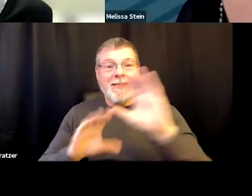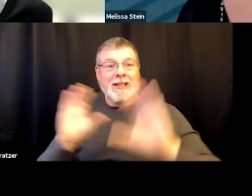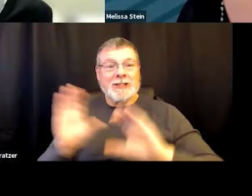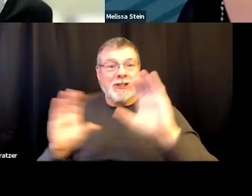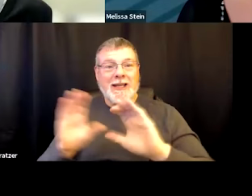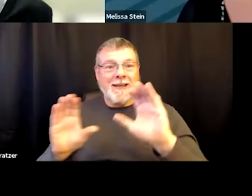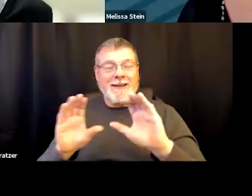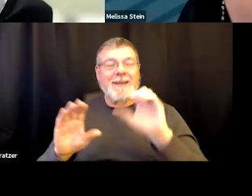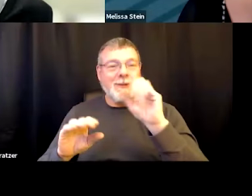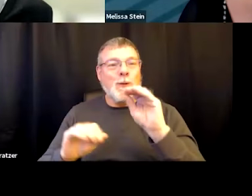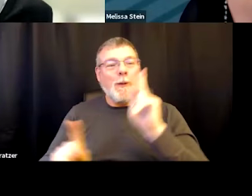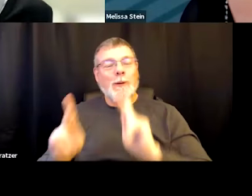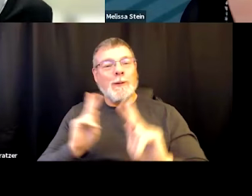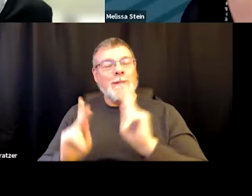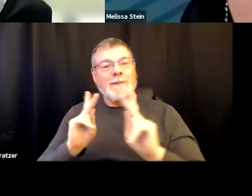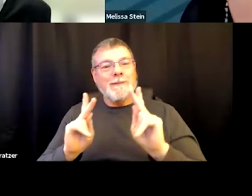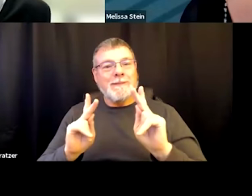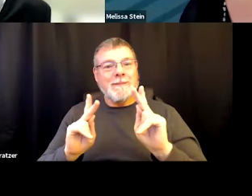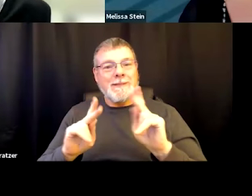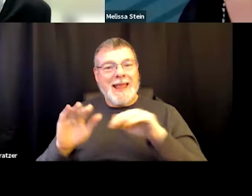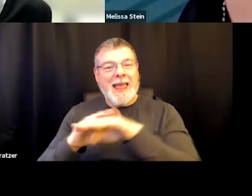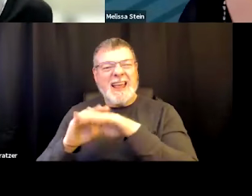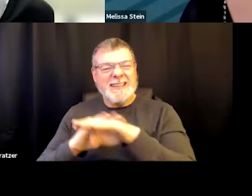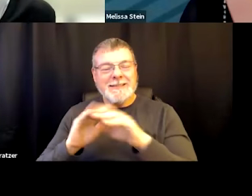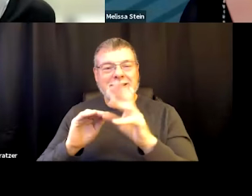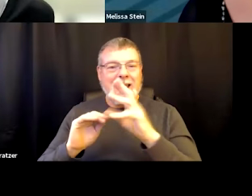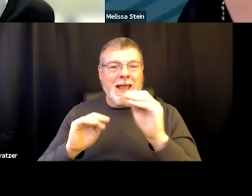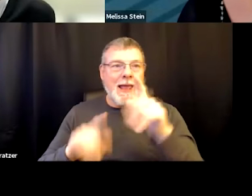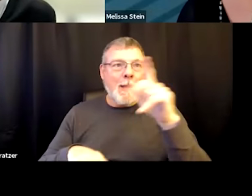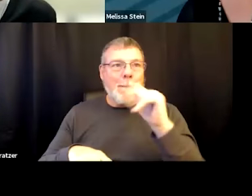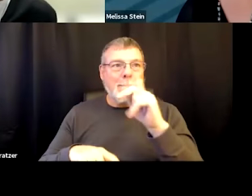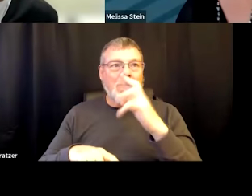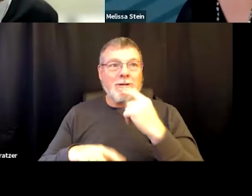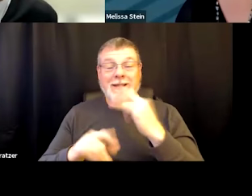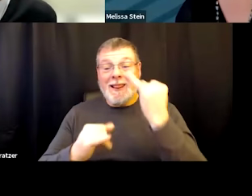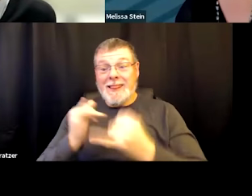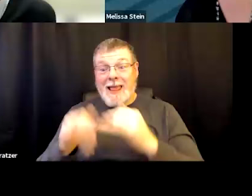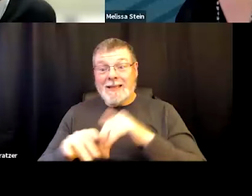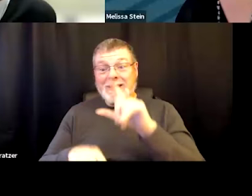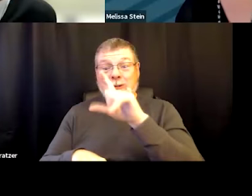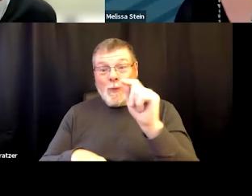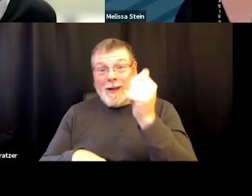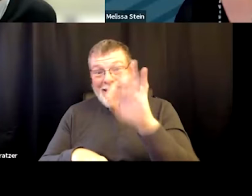just so folks can access it. And as Dr. Peters said, the last time we updated it was in 2019.